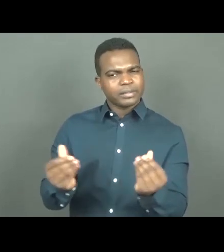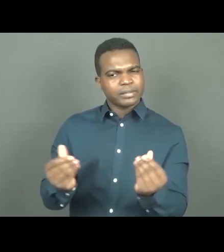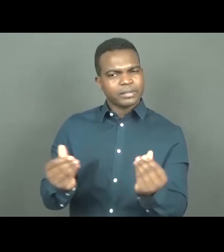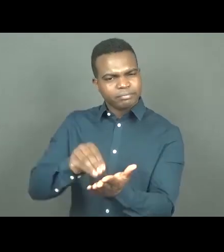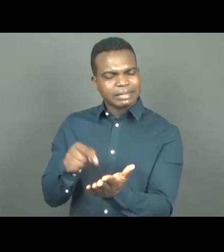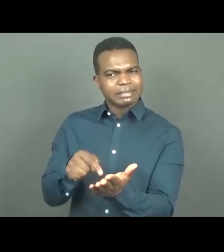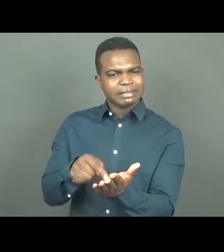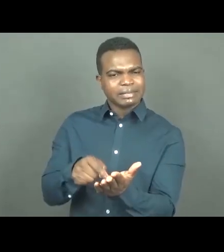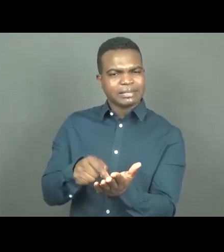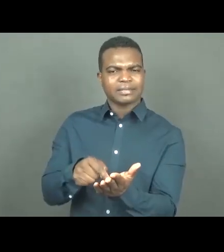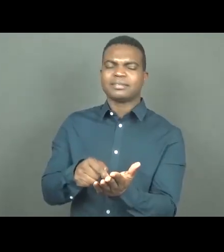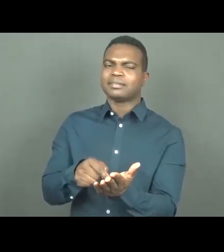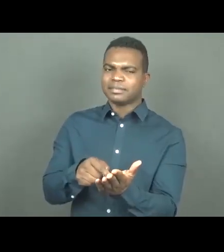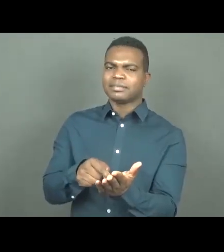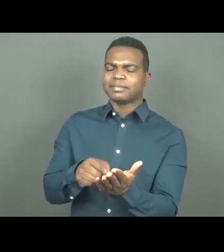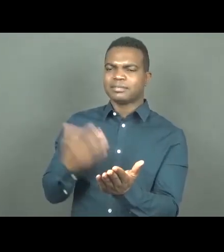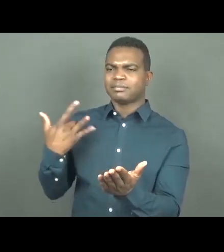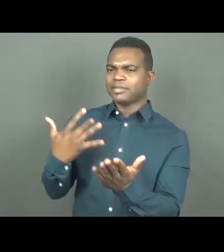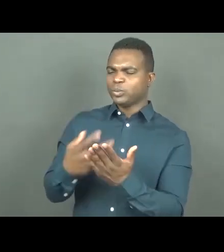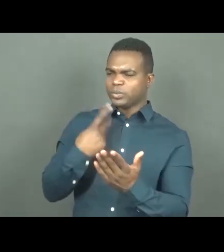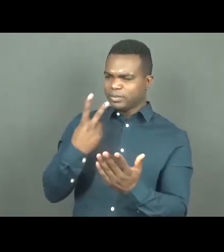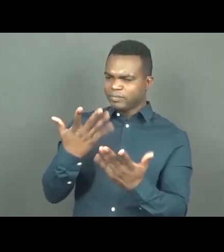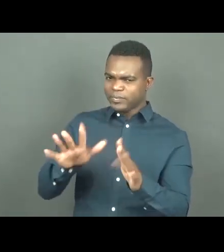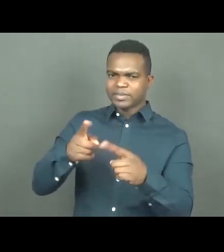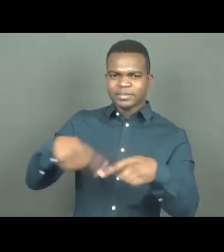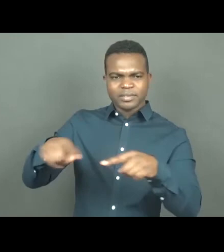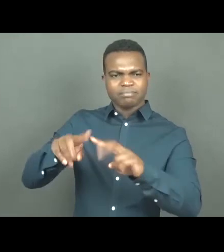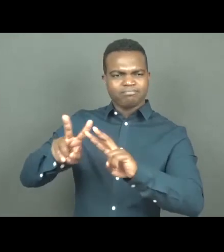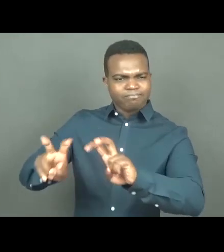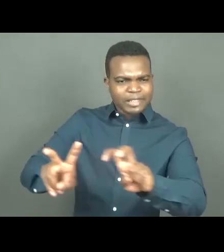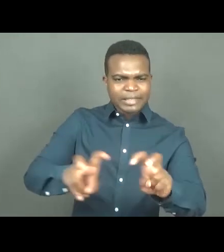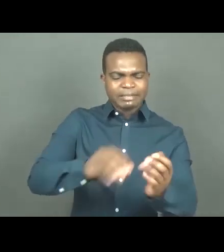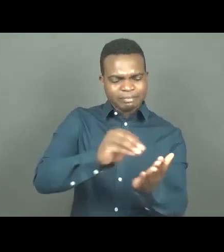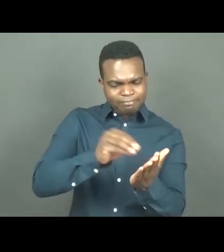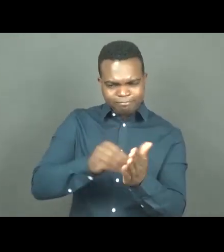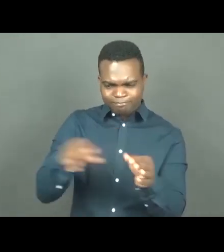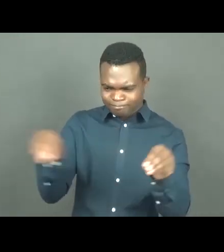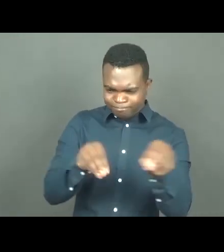Marker is now getting used. I think that as the Marker is used more and as people increasingly use